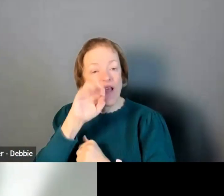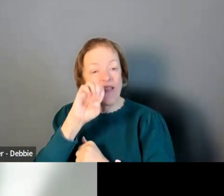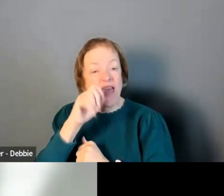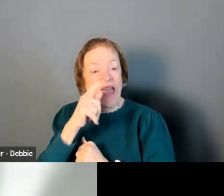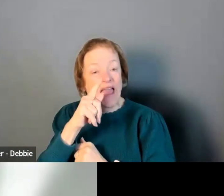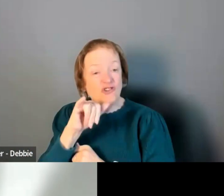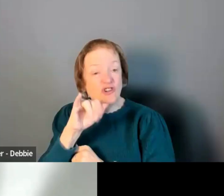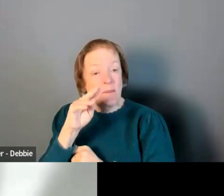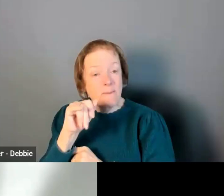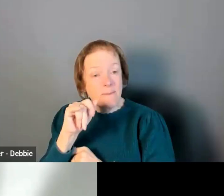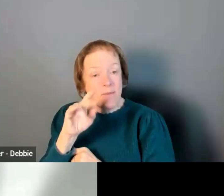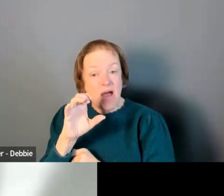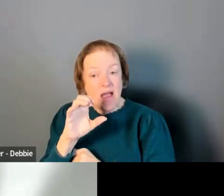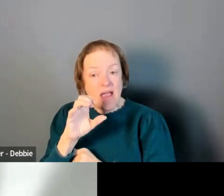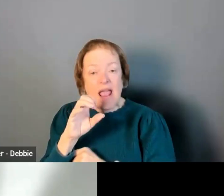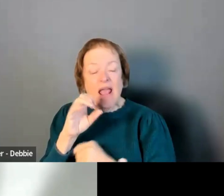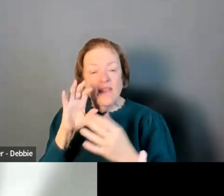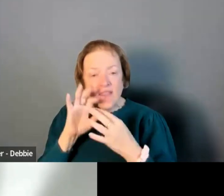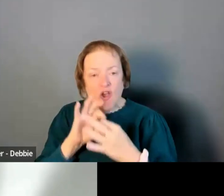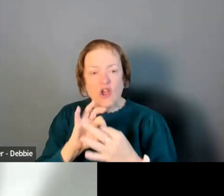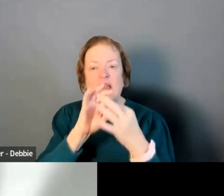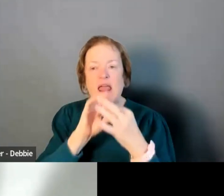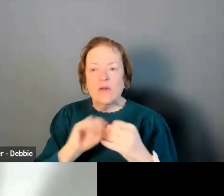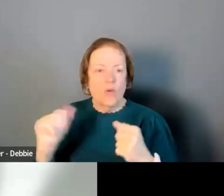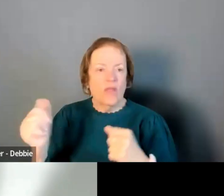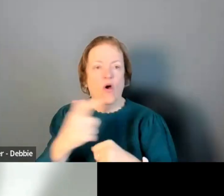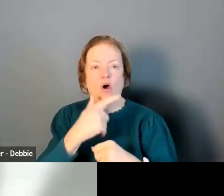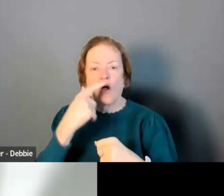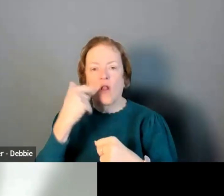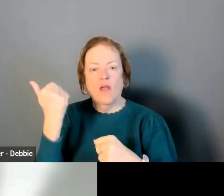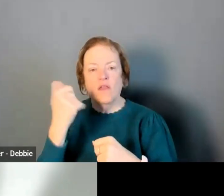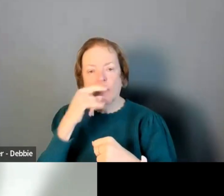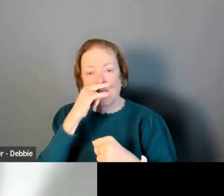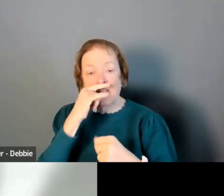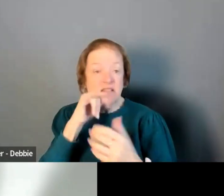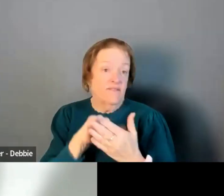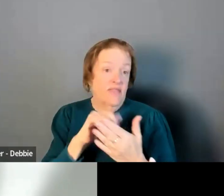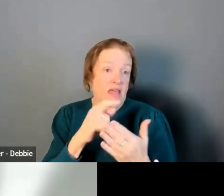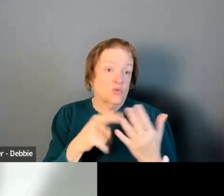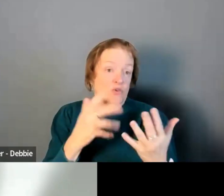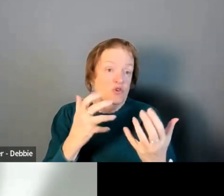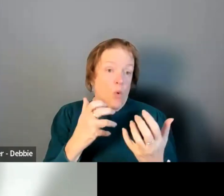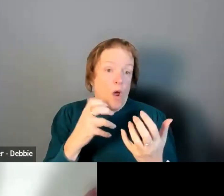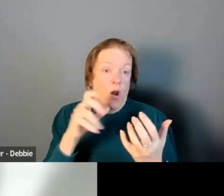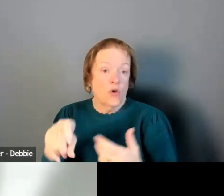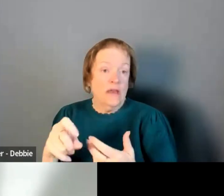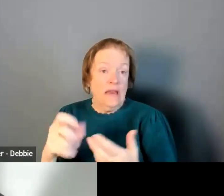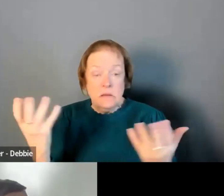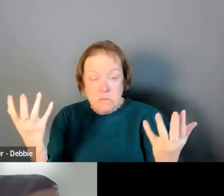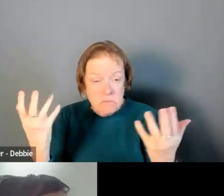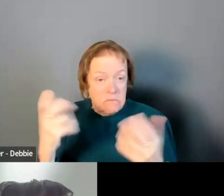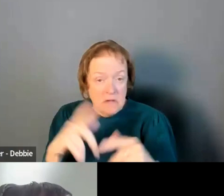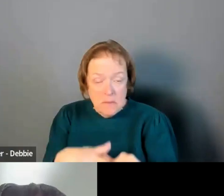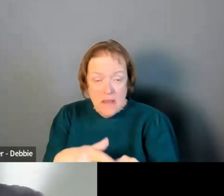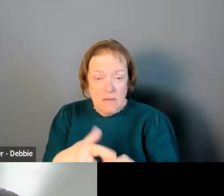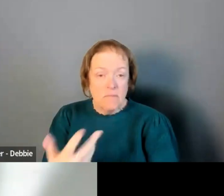with all the other kids in the class, if that's what you want, or if that's what you need.